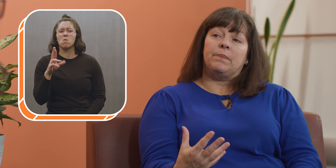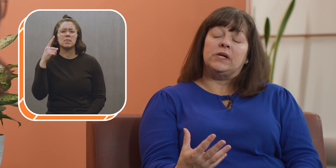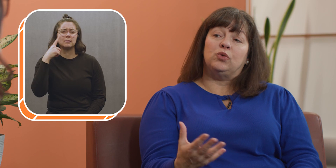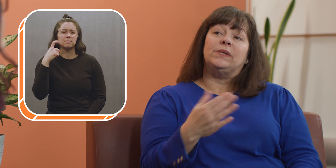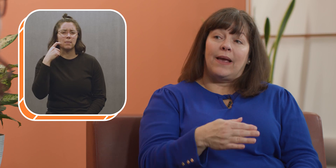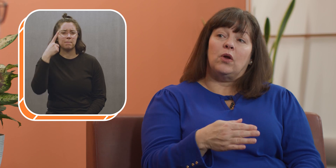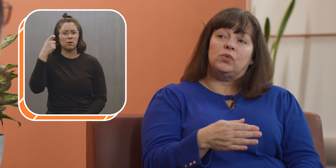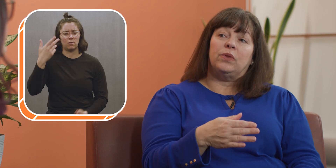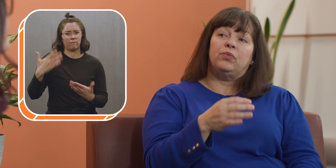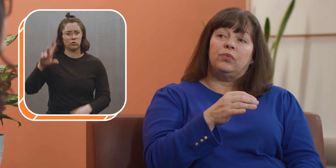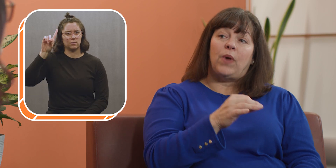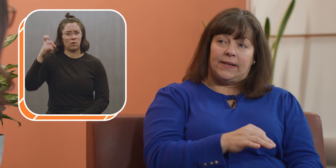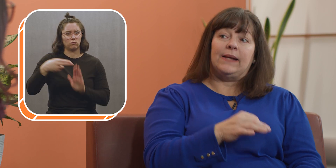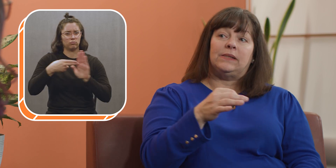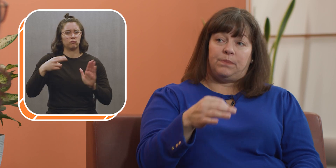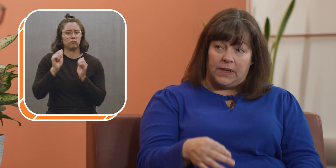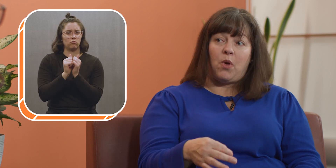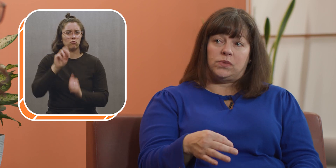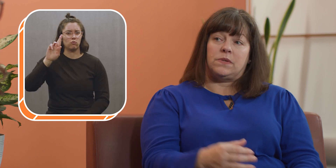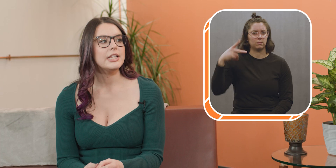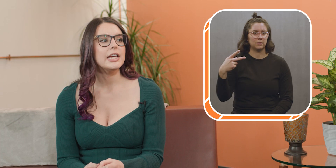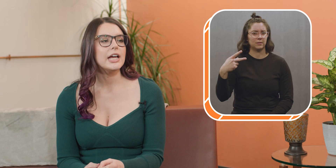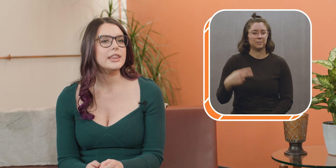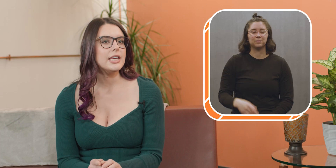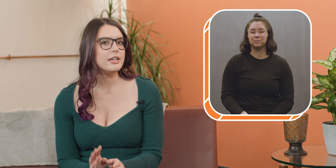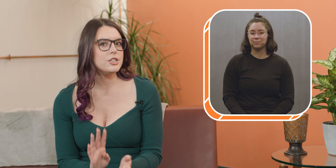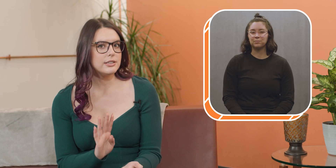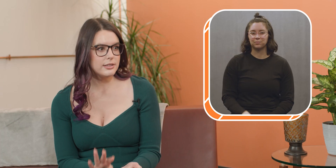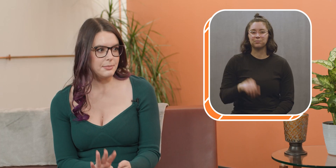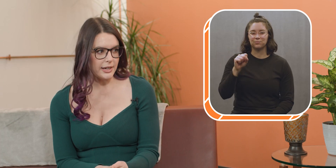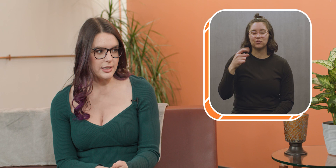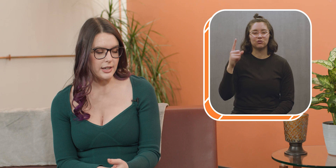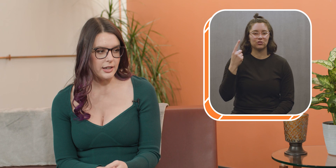because you were diagnosed with retinitis pigmentosa? Yeah, they just suspected it.